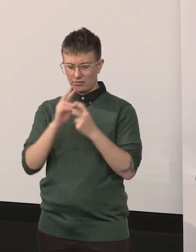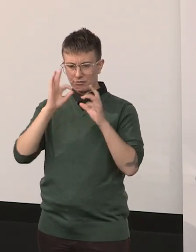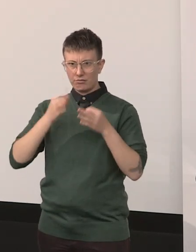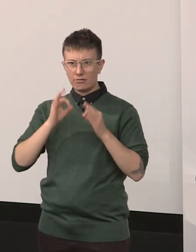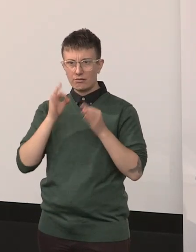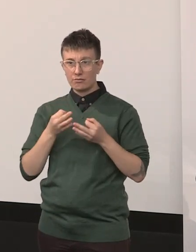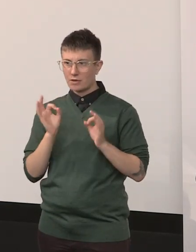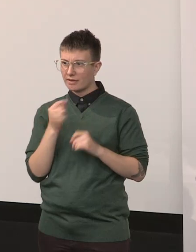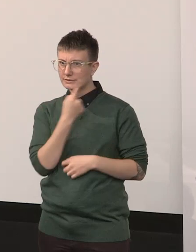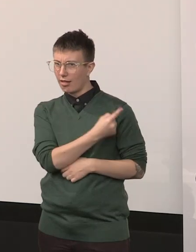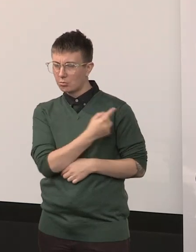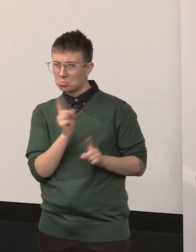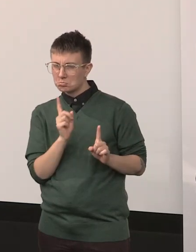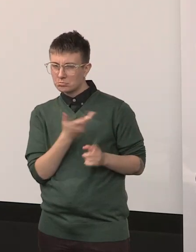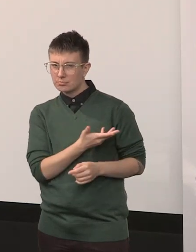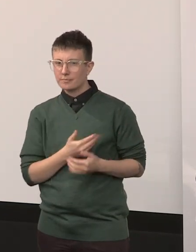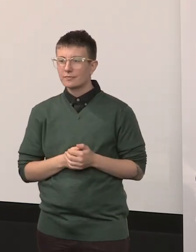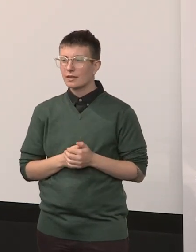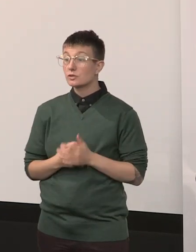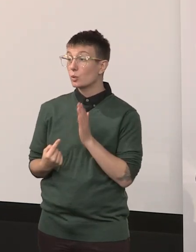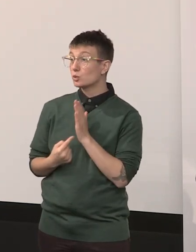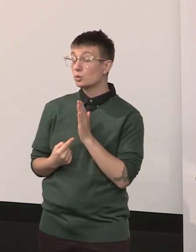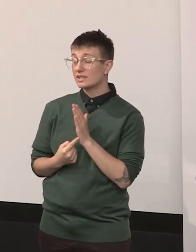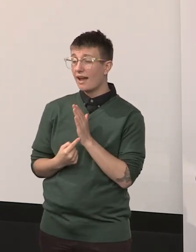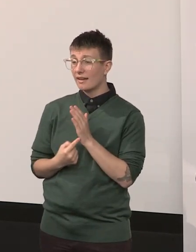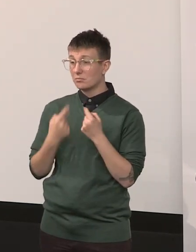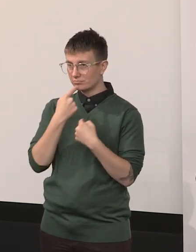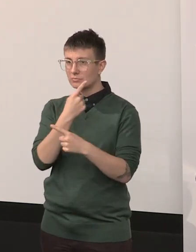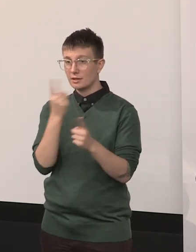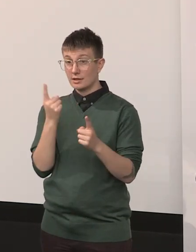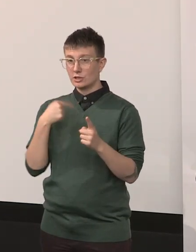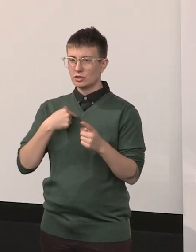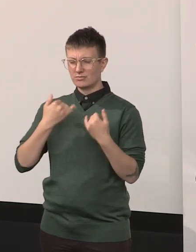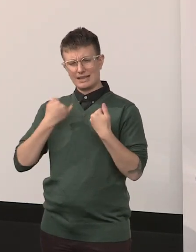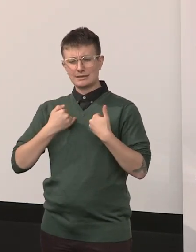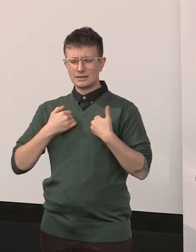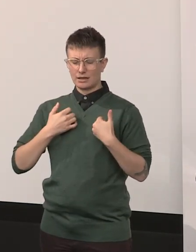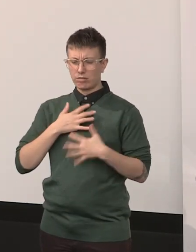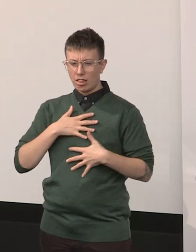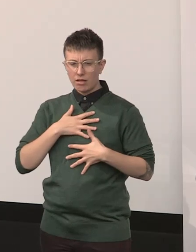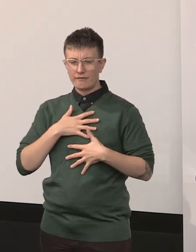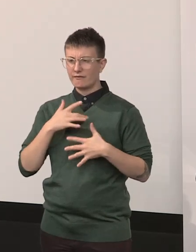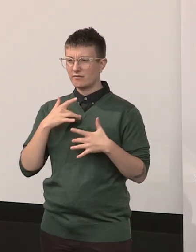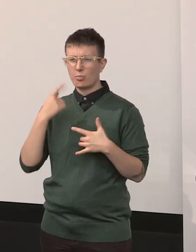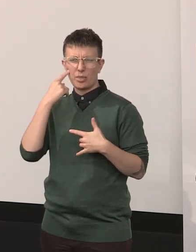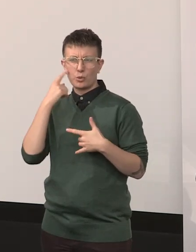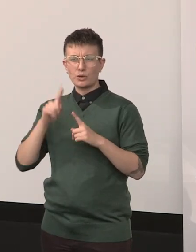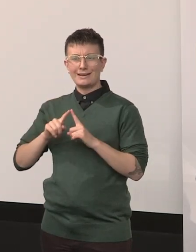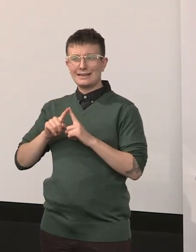report she had symptoms? You said you were gonna look into that? Yes, when I spoke on Tuesday, I